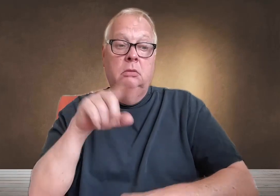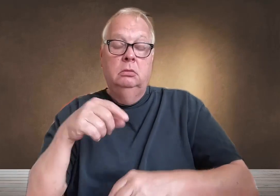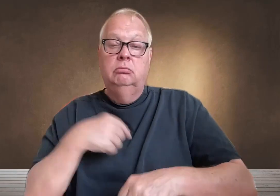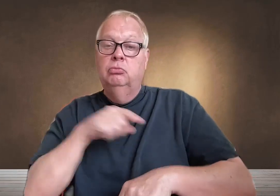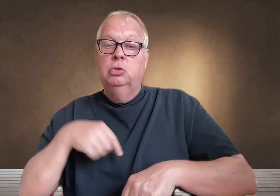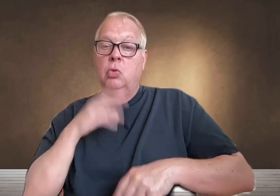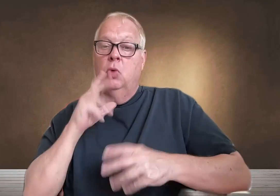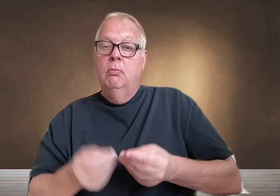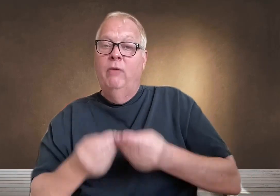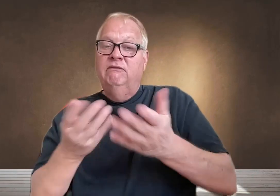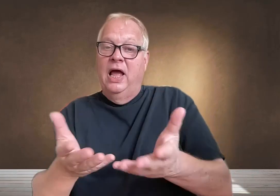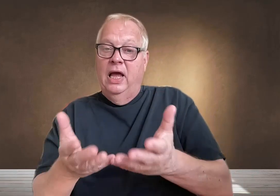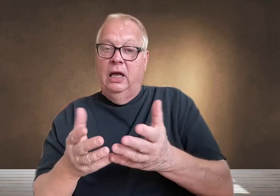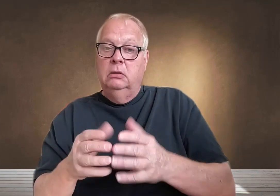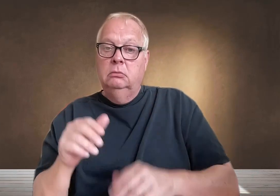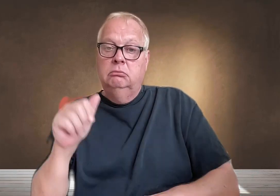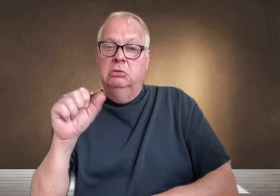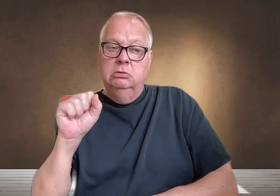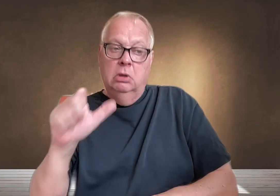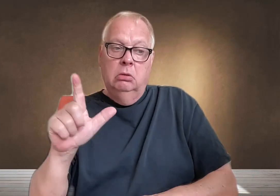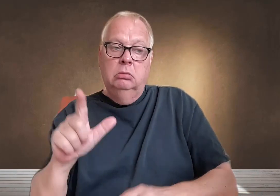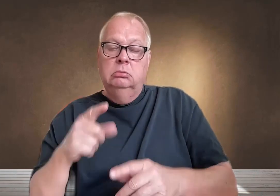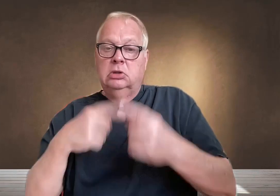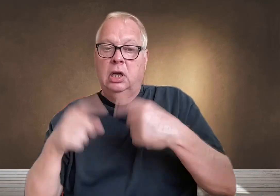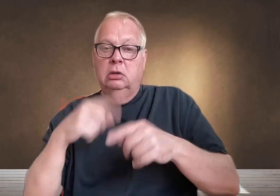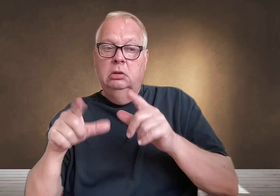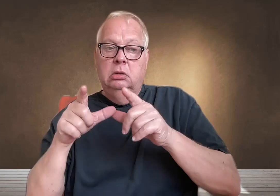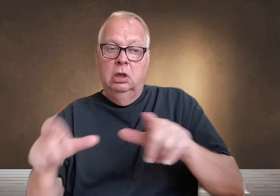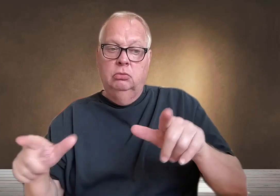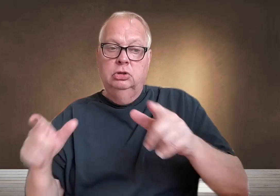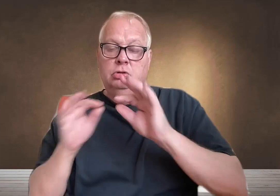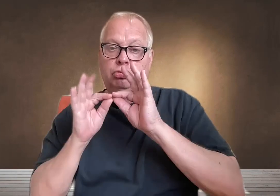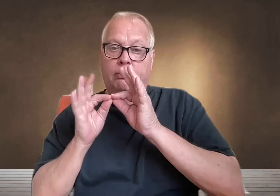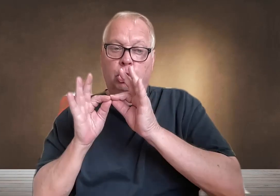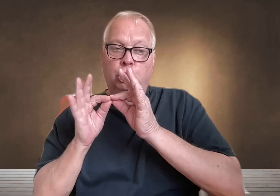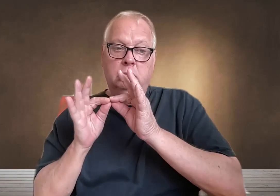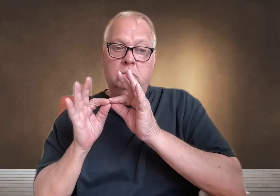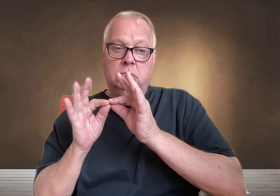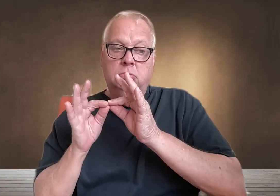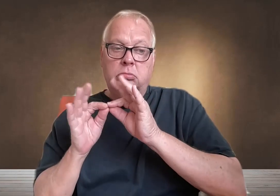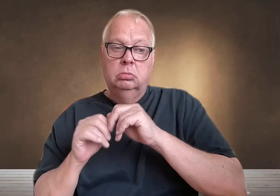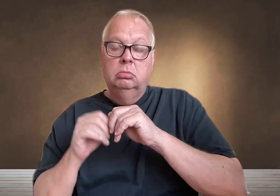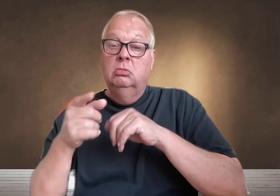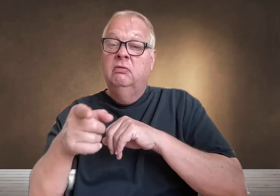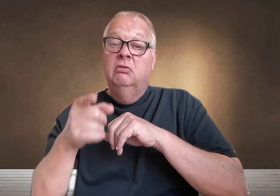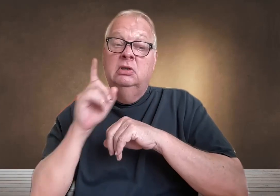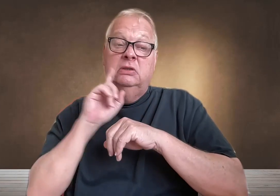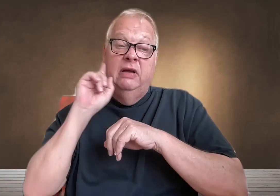You all know we provide an ASL interpreter,